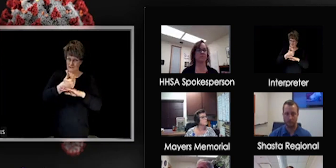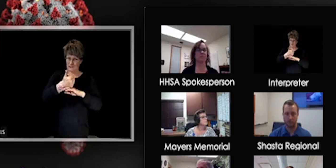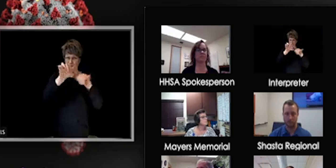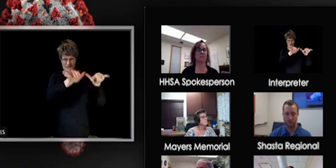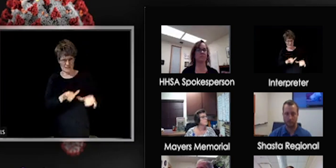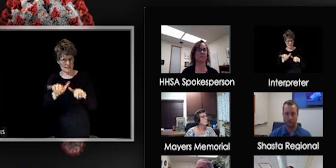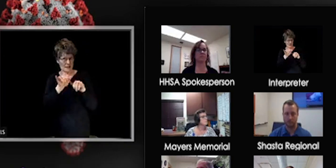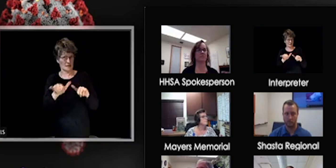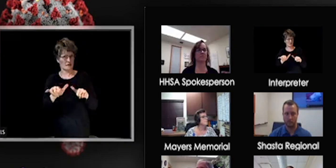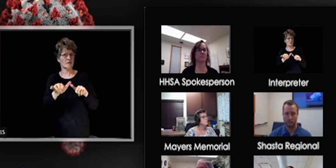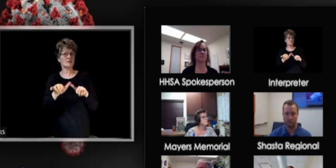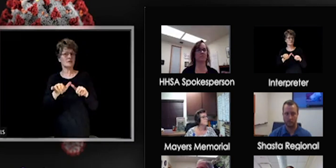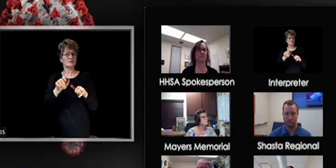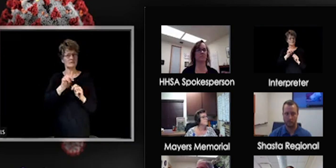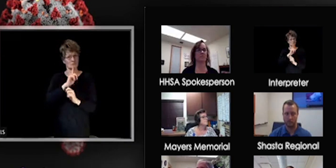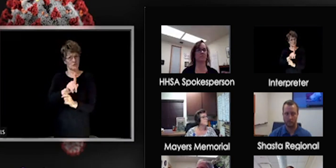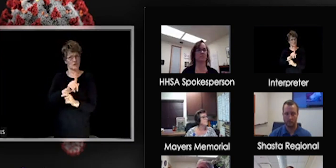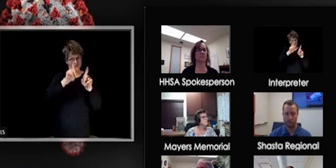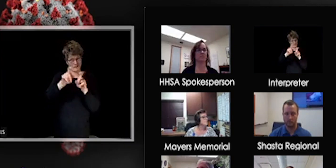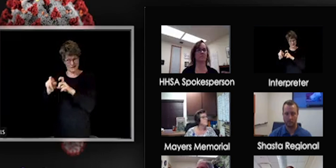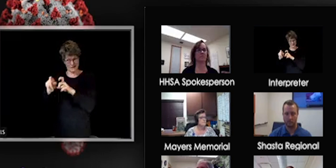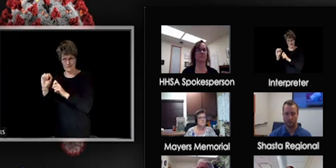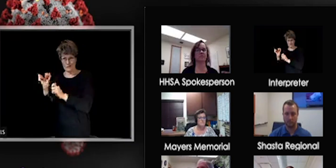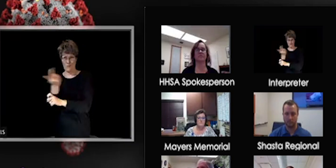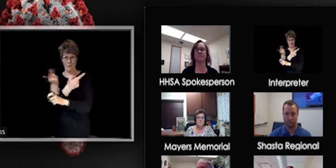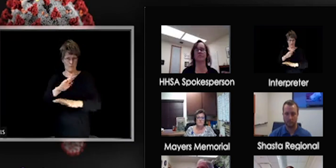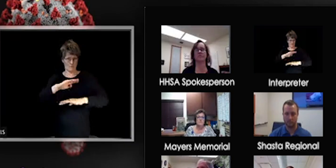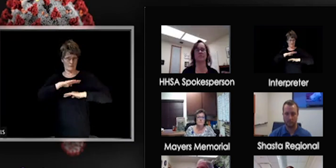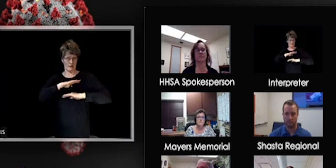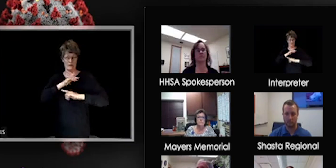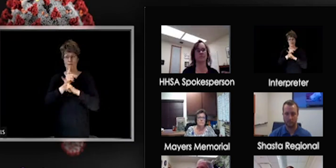out there. I think we’re still in this place where we’re learning about how to use that